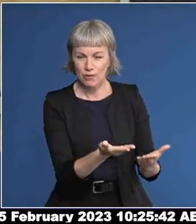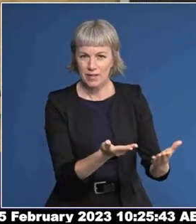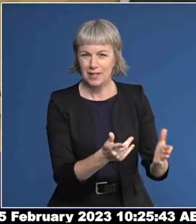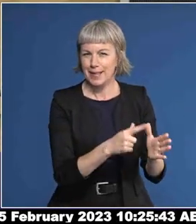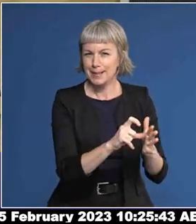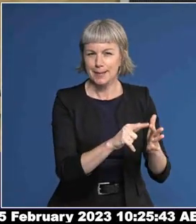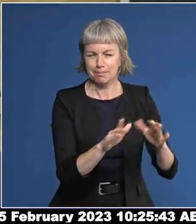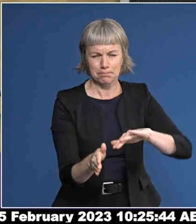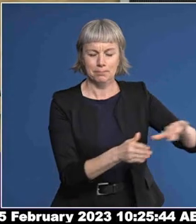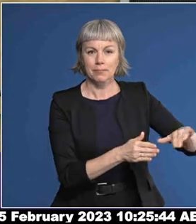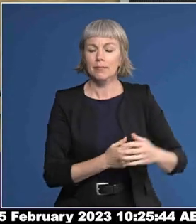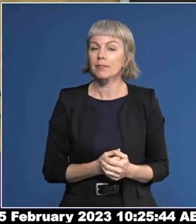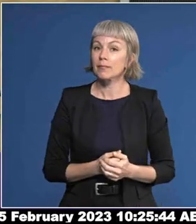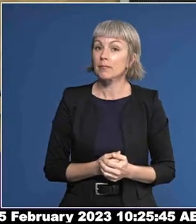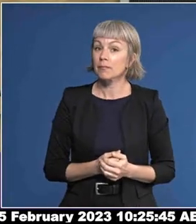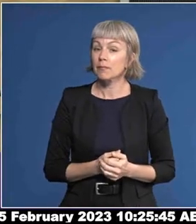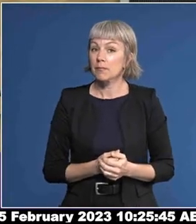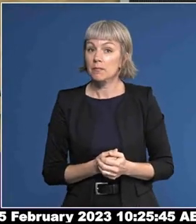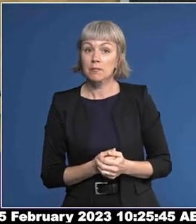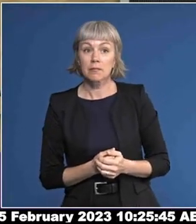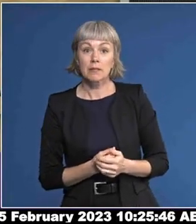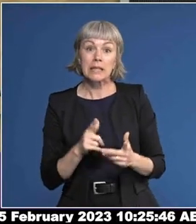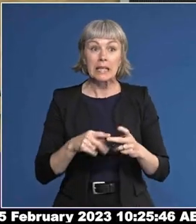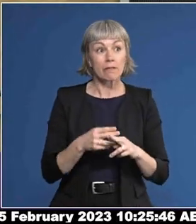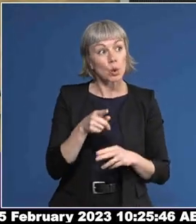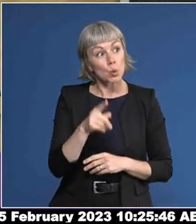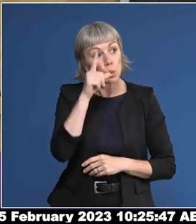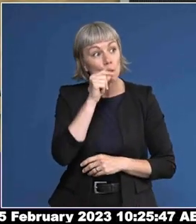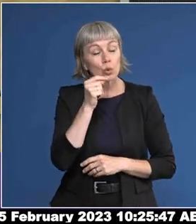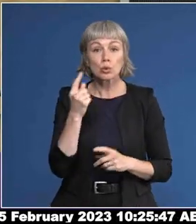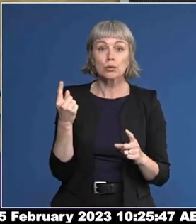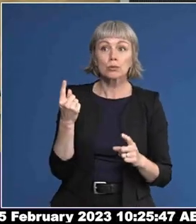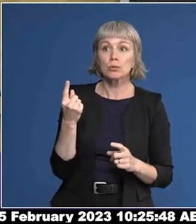discrimination law where you can positively discriminate or favour, it's the area of